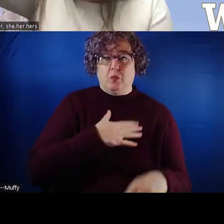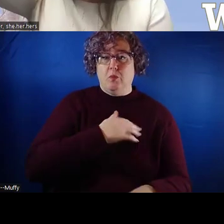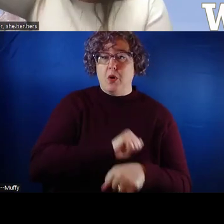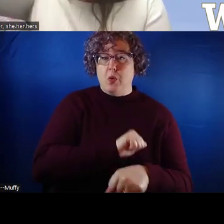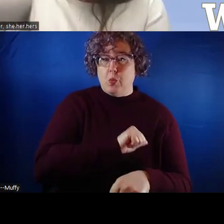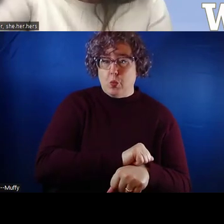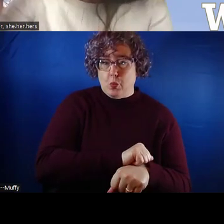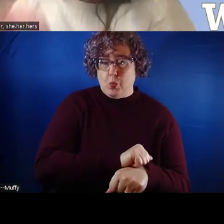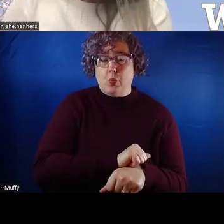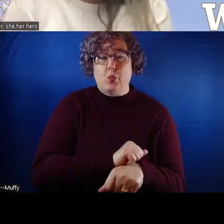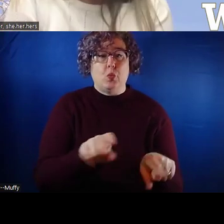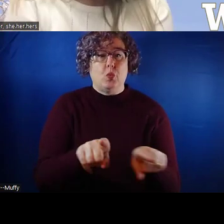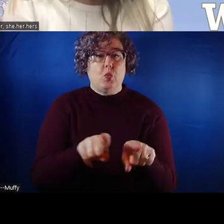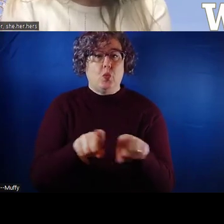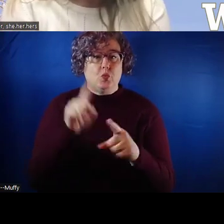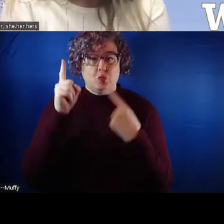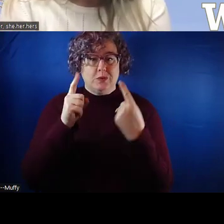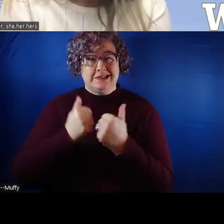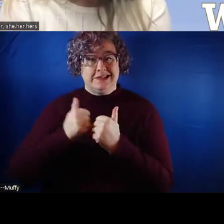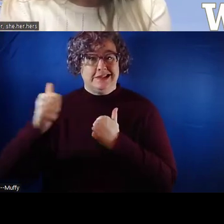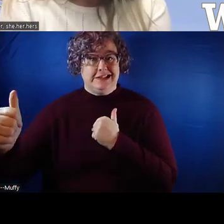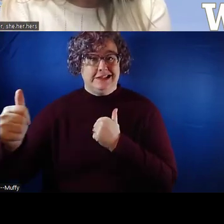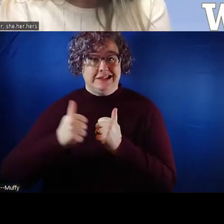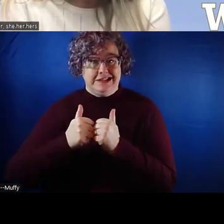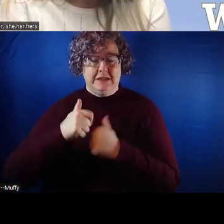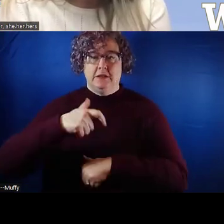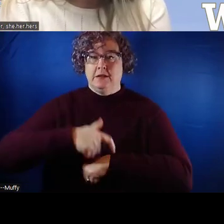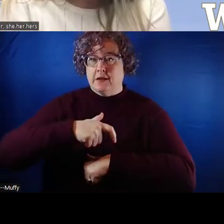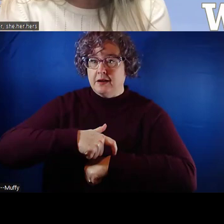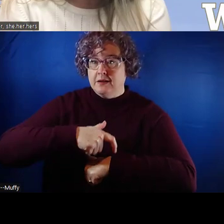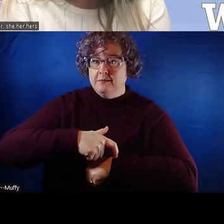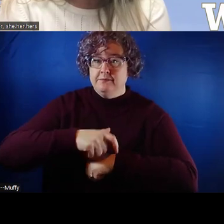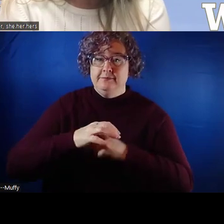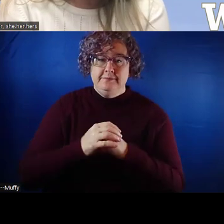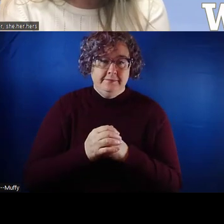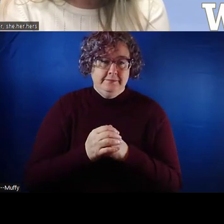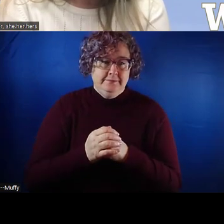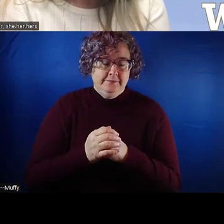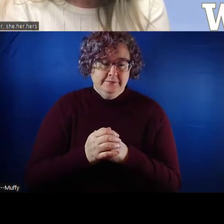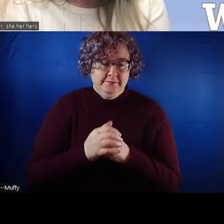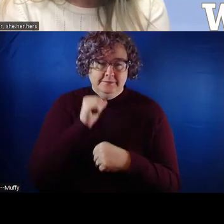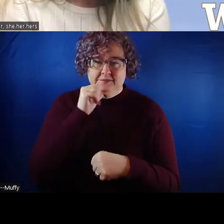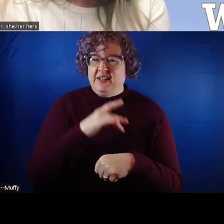and also considering the distance, considering the time 'cause I am not an early morning person,